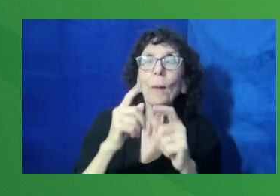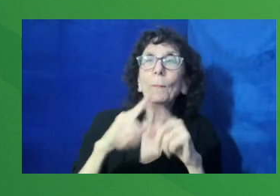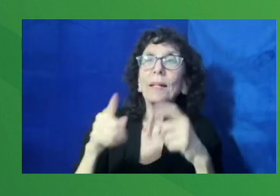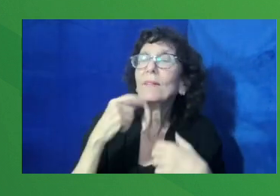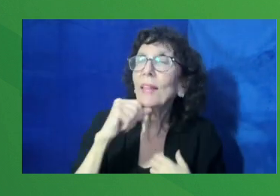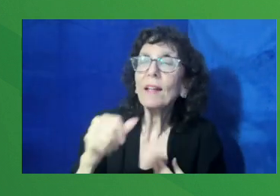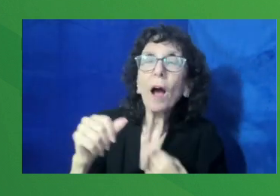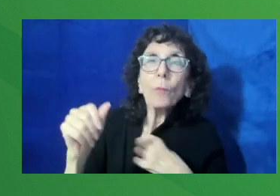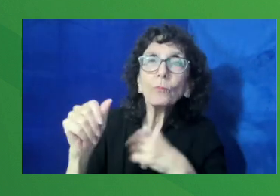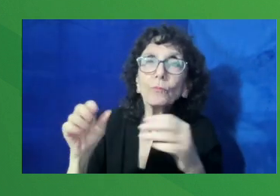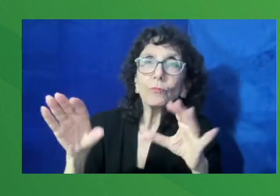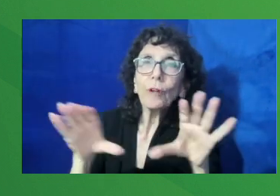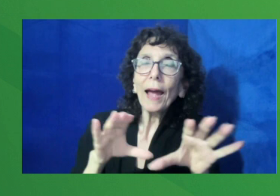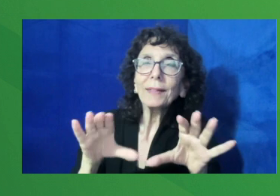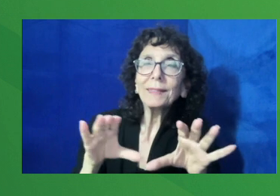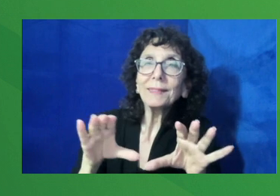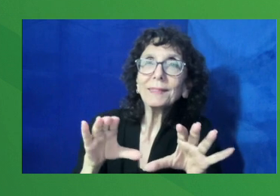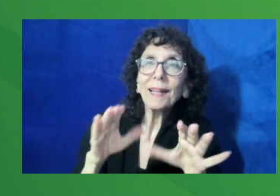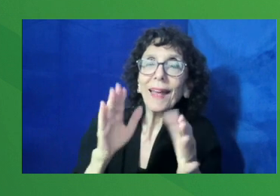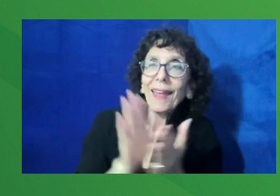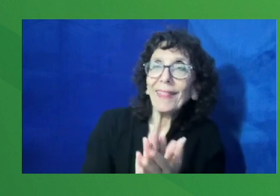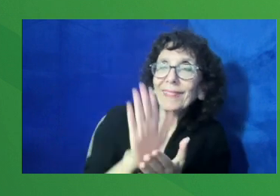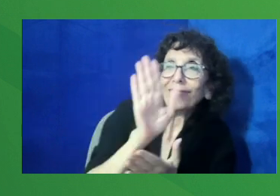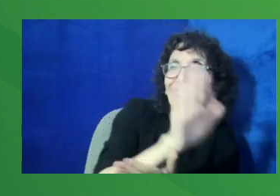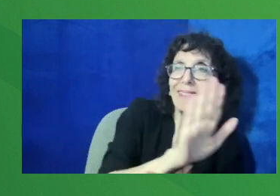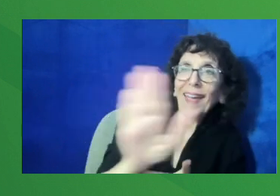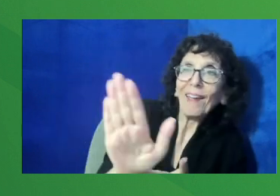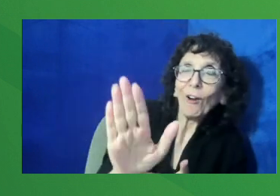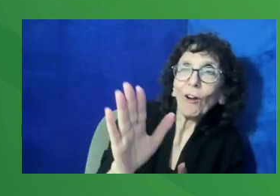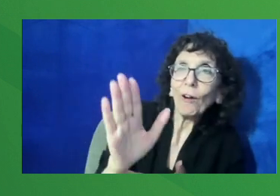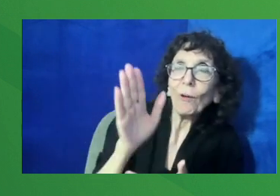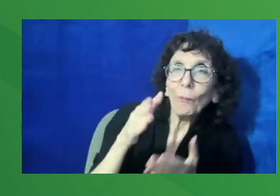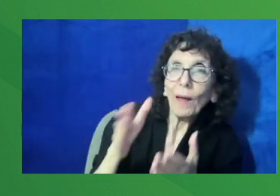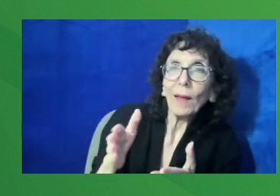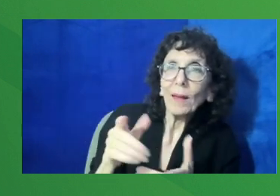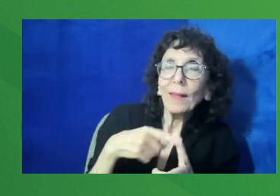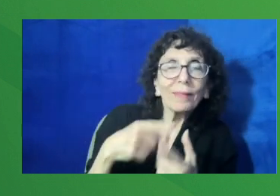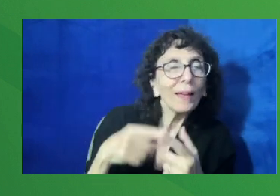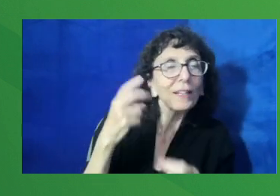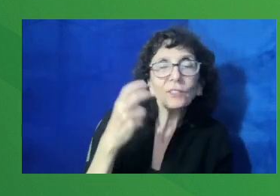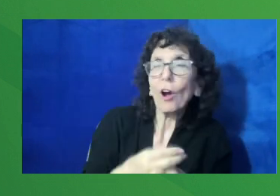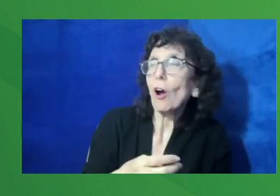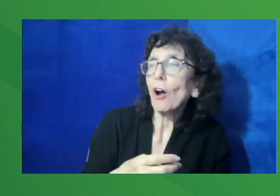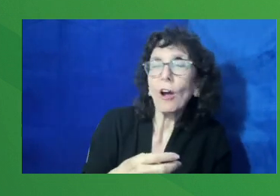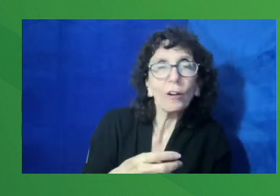meaningful for them, it's very hard to open up that concentric circle beyond their own lives.